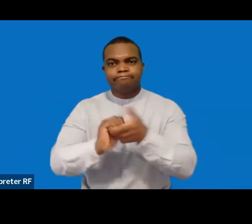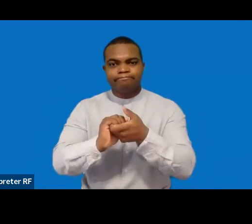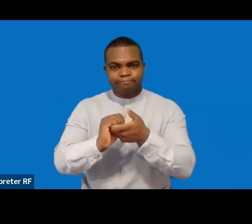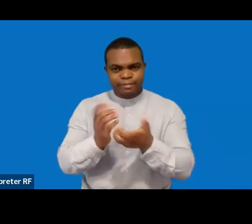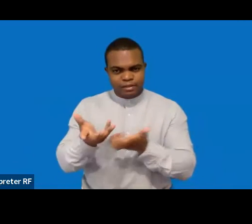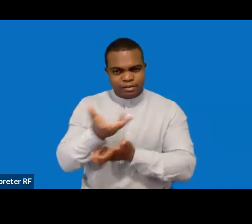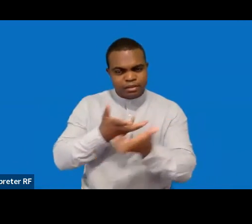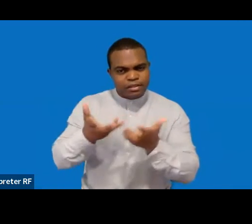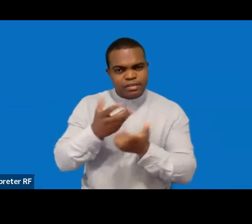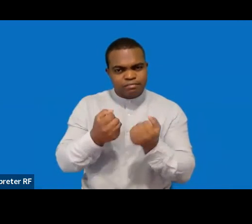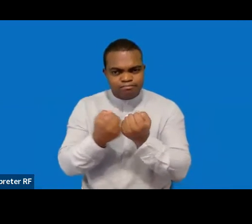And how do we do that?